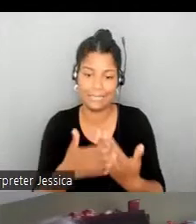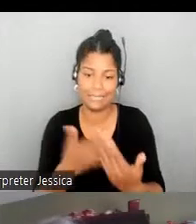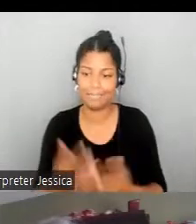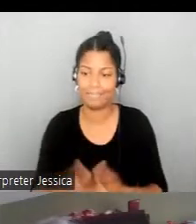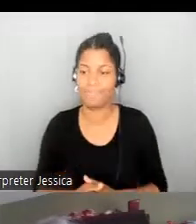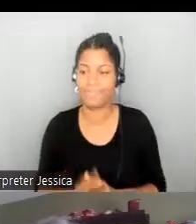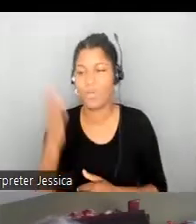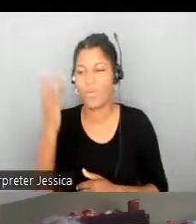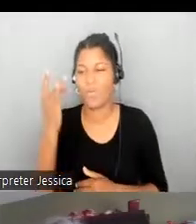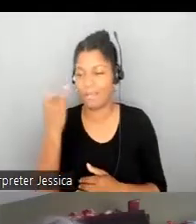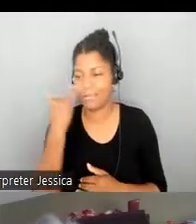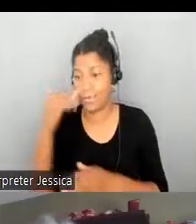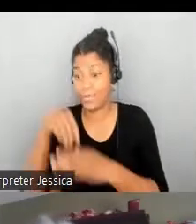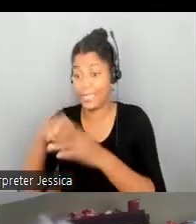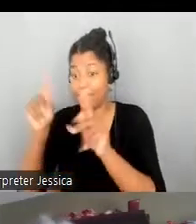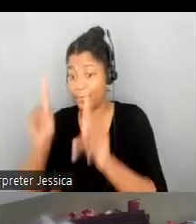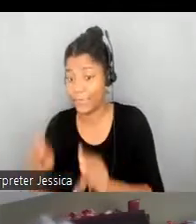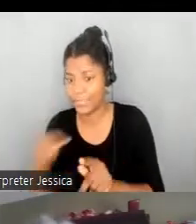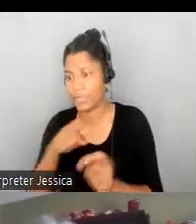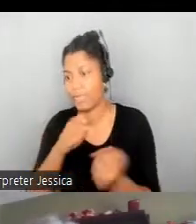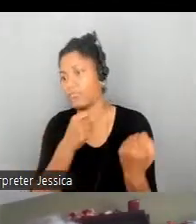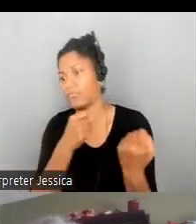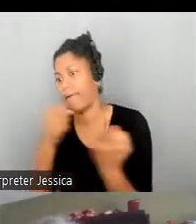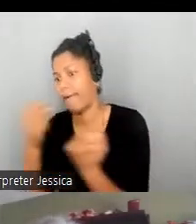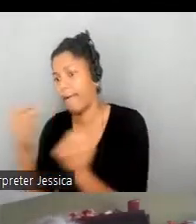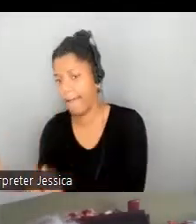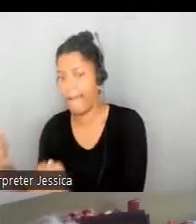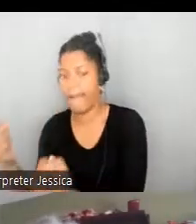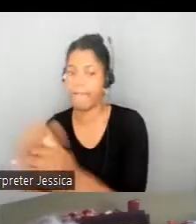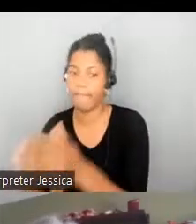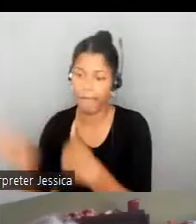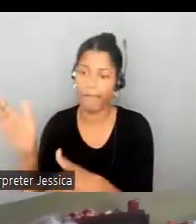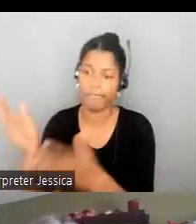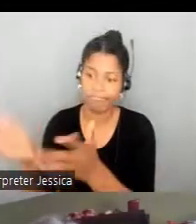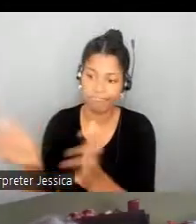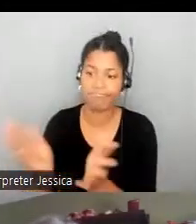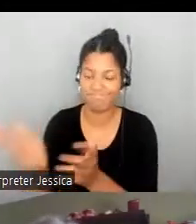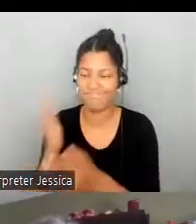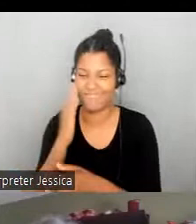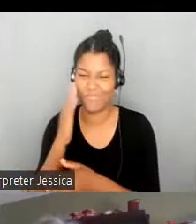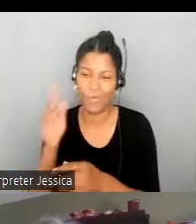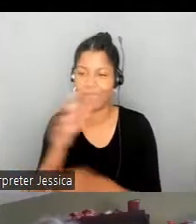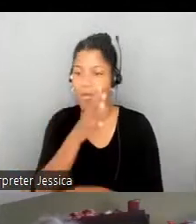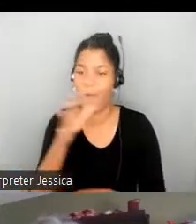to remote communities and people that live in rural areas.